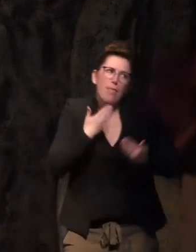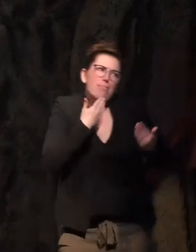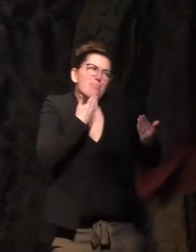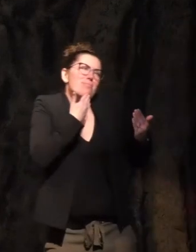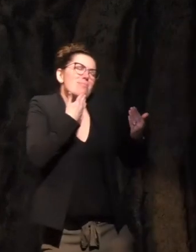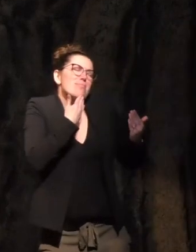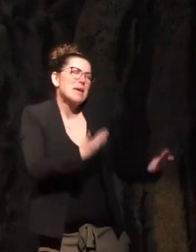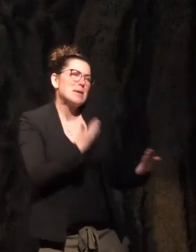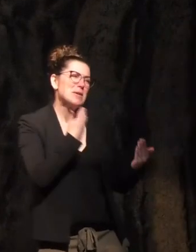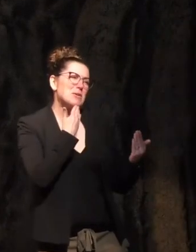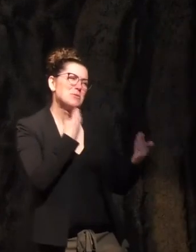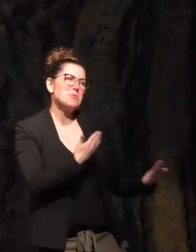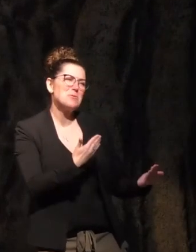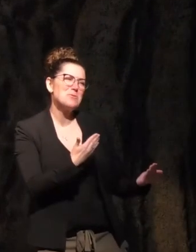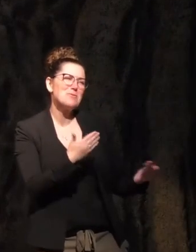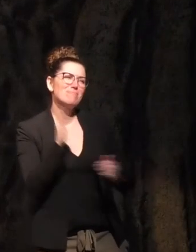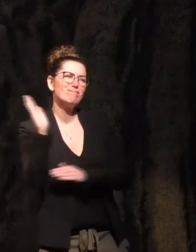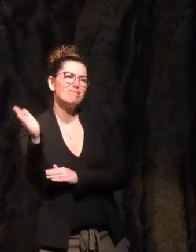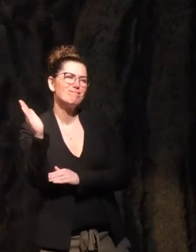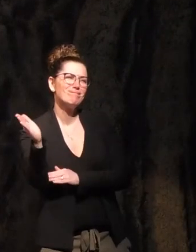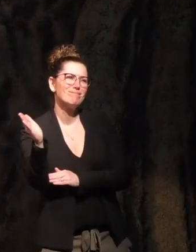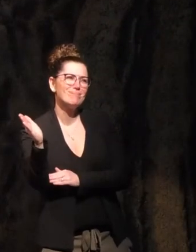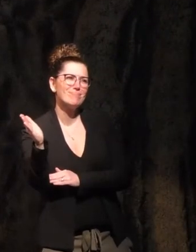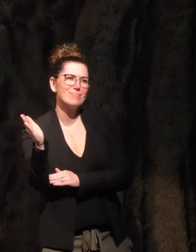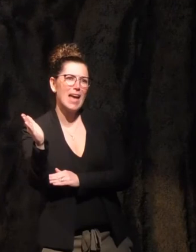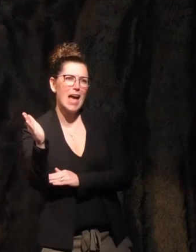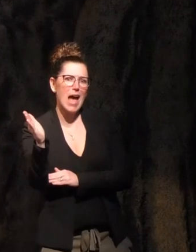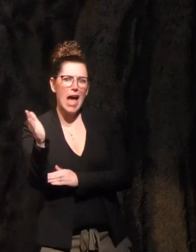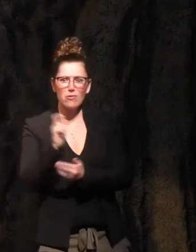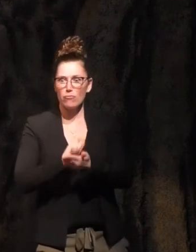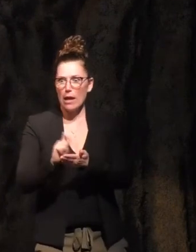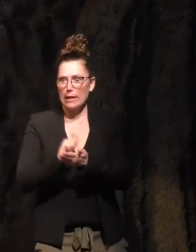in creating that in less than 11 days.